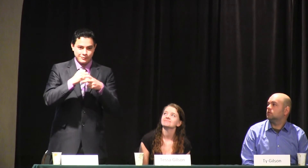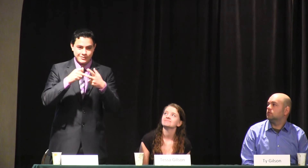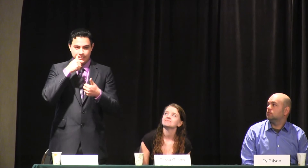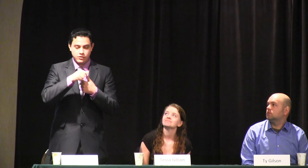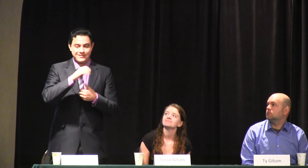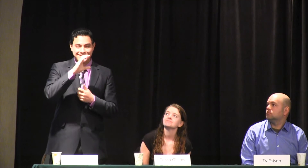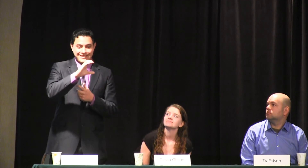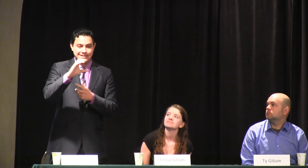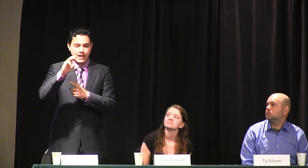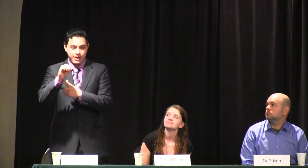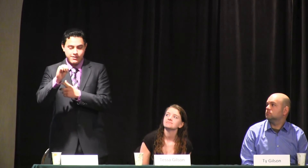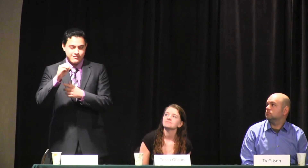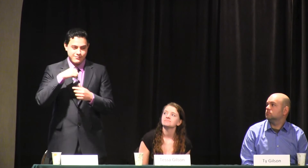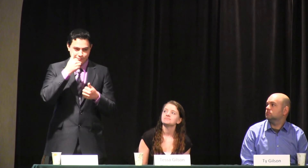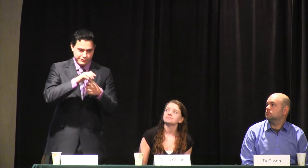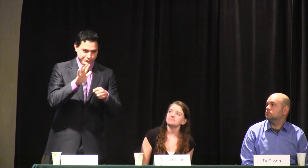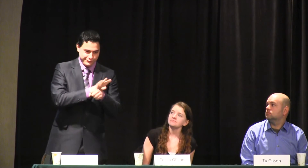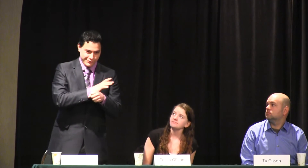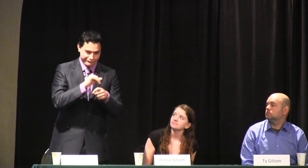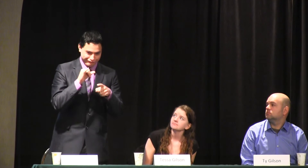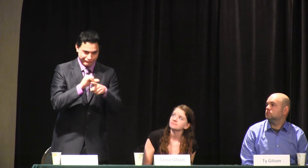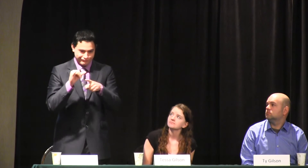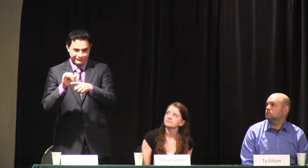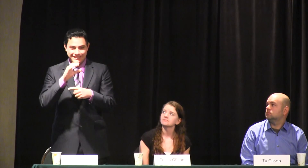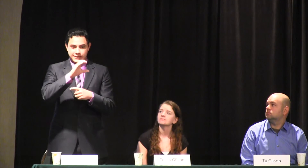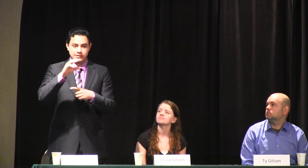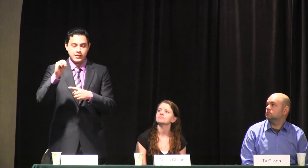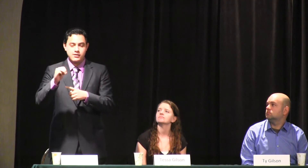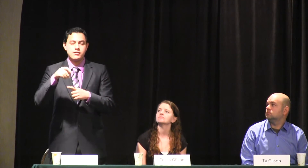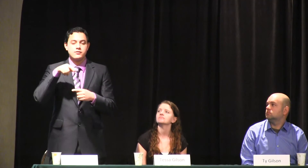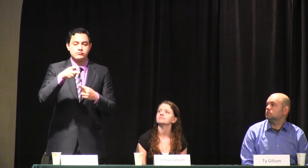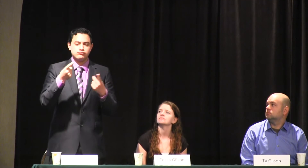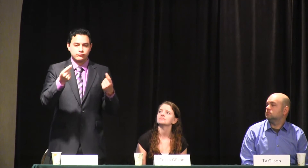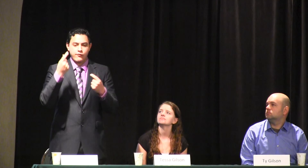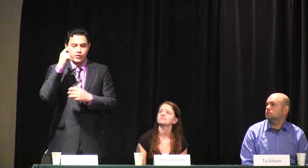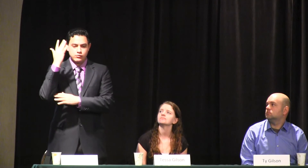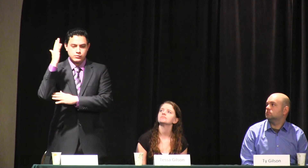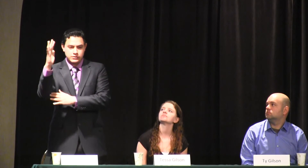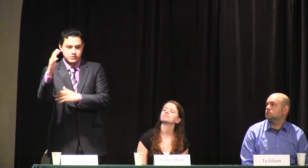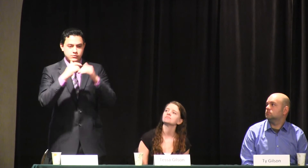And I worked at CCM, I don't know what it really means, all the words for it,